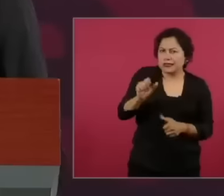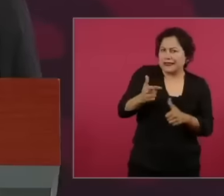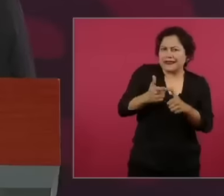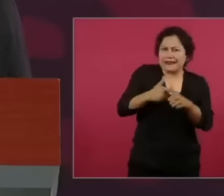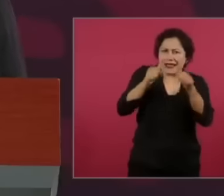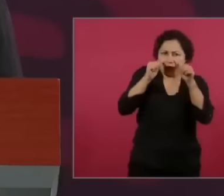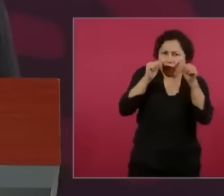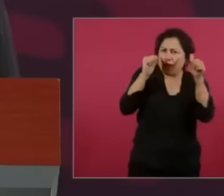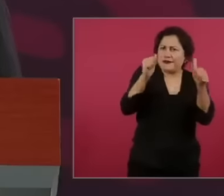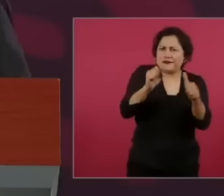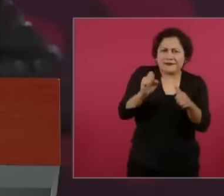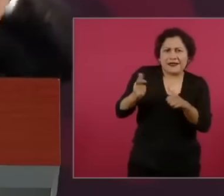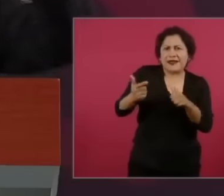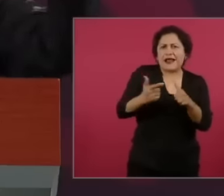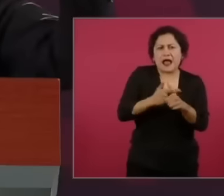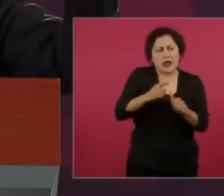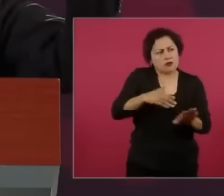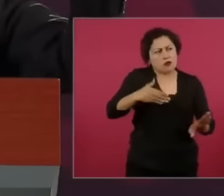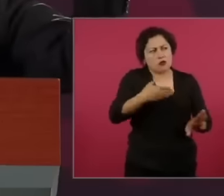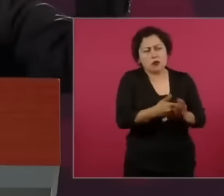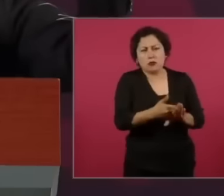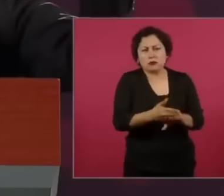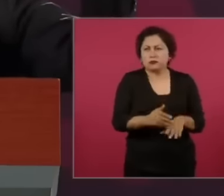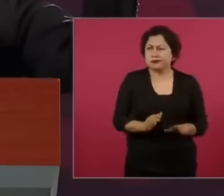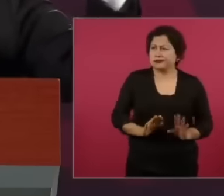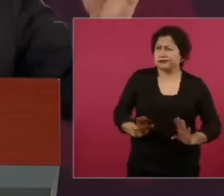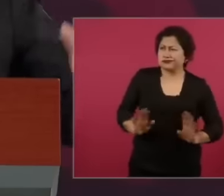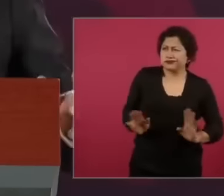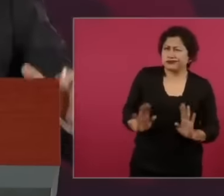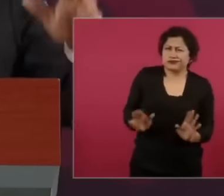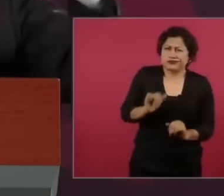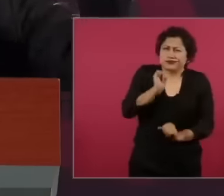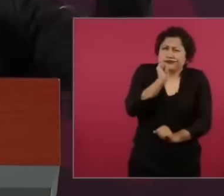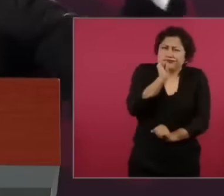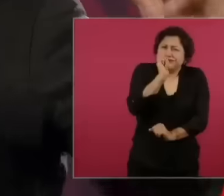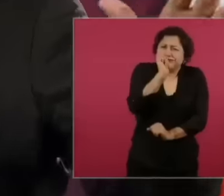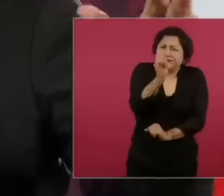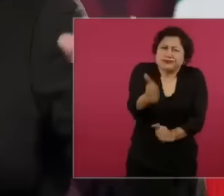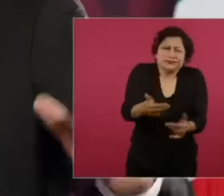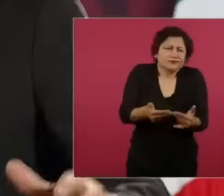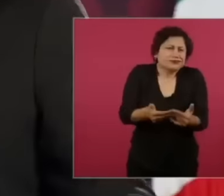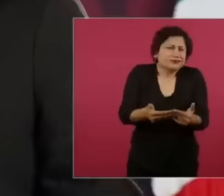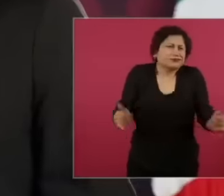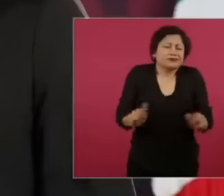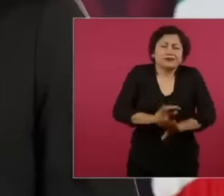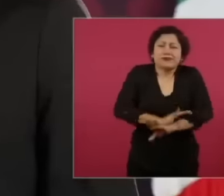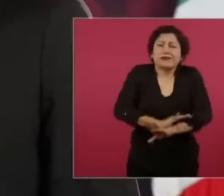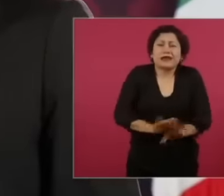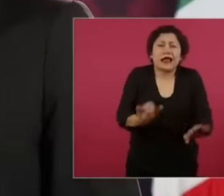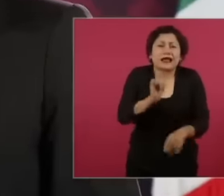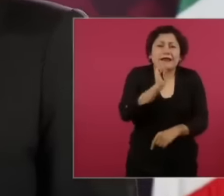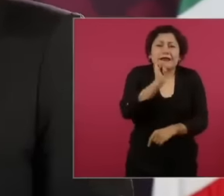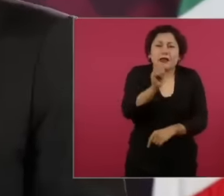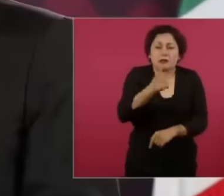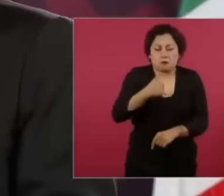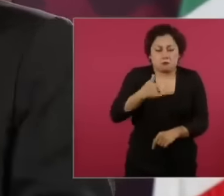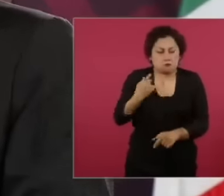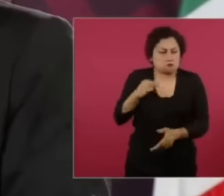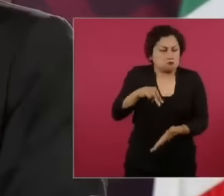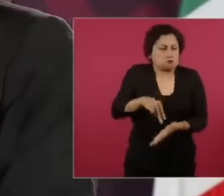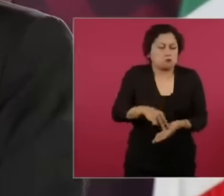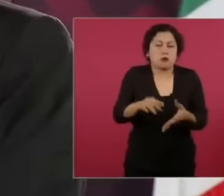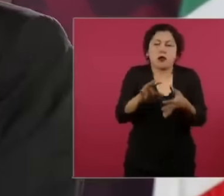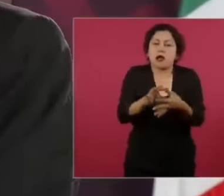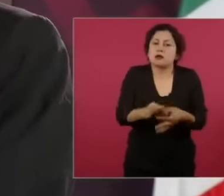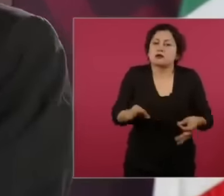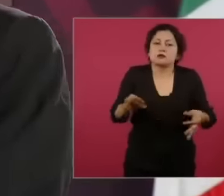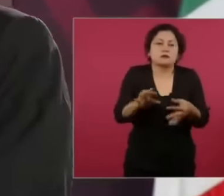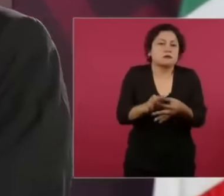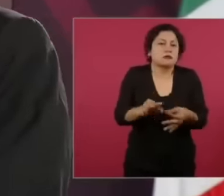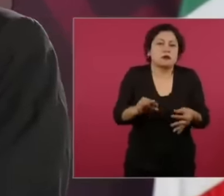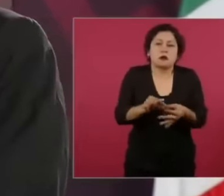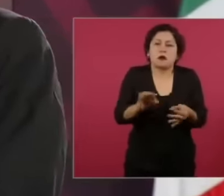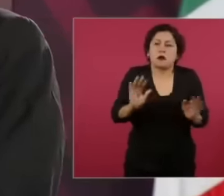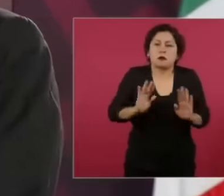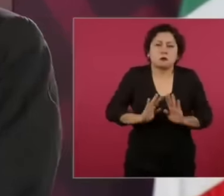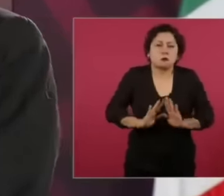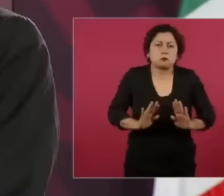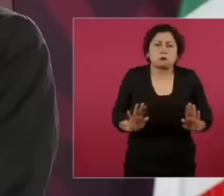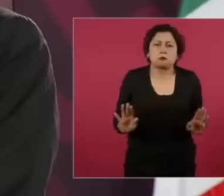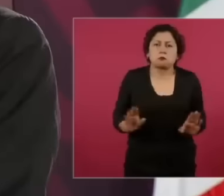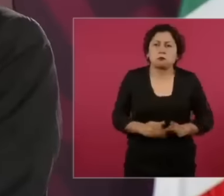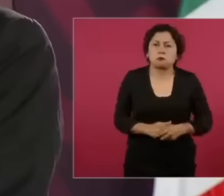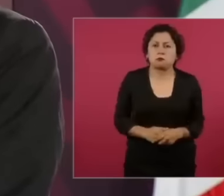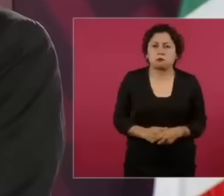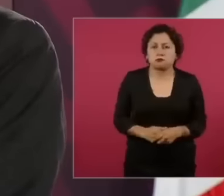these signals nothing nothing nothing nothing more is to explain this that they are very desperate